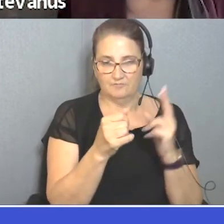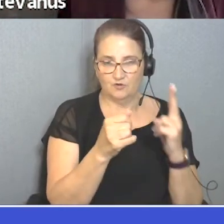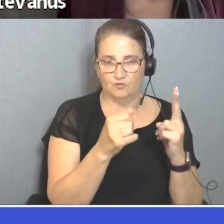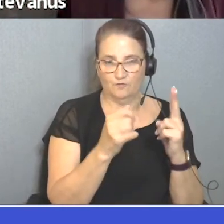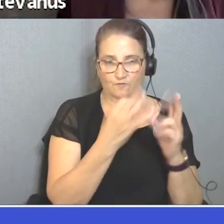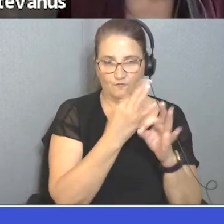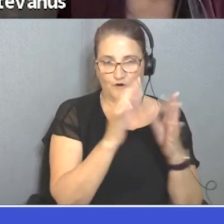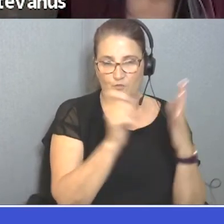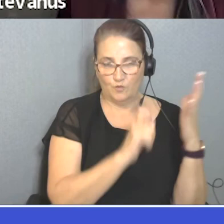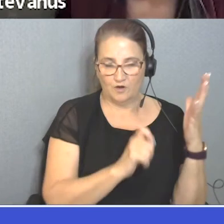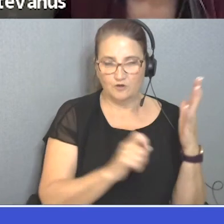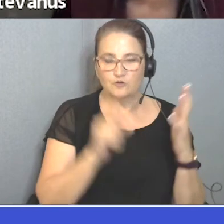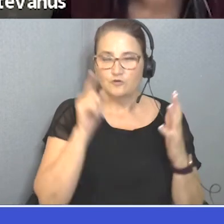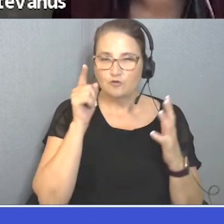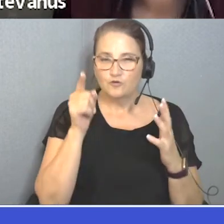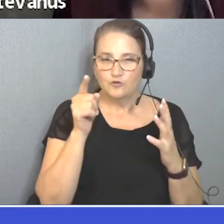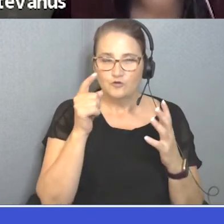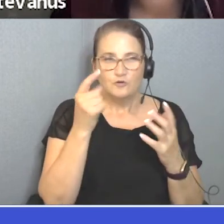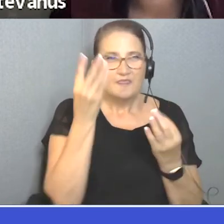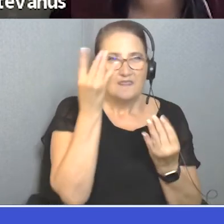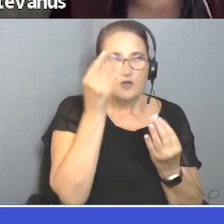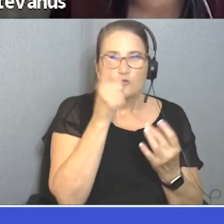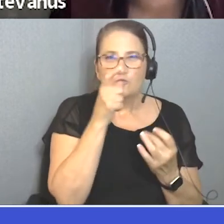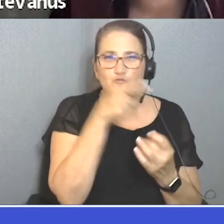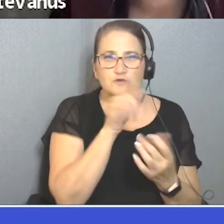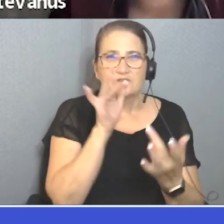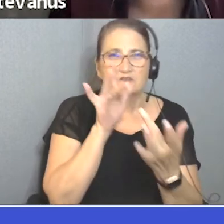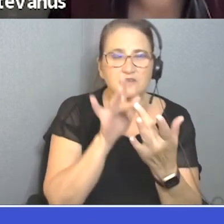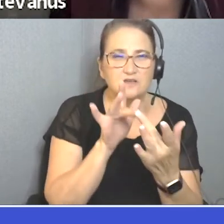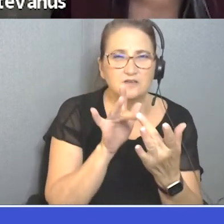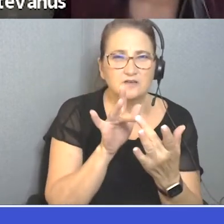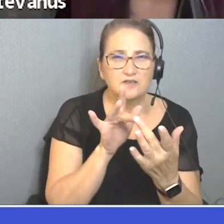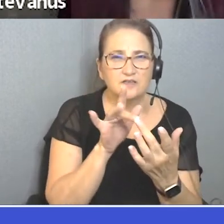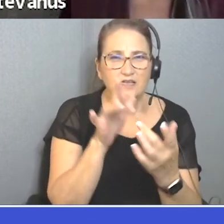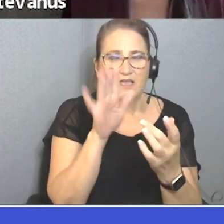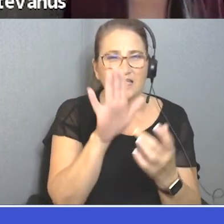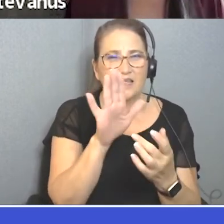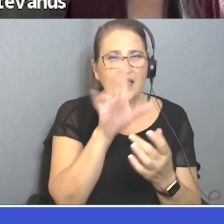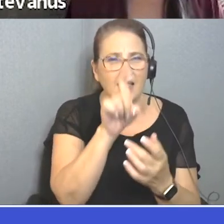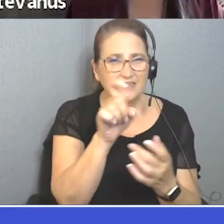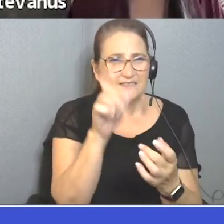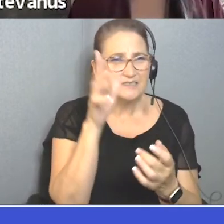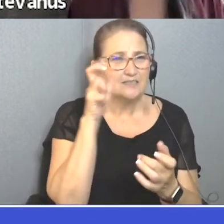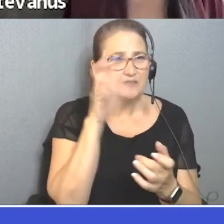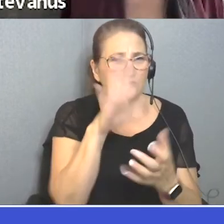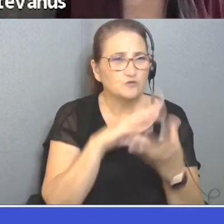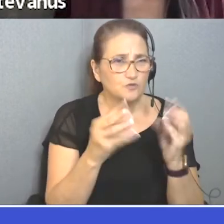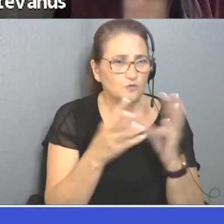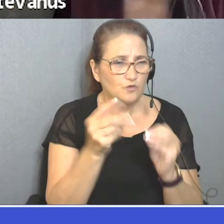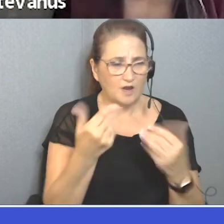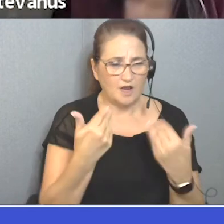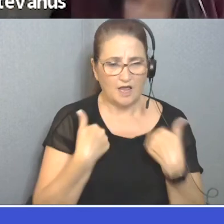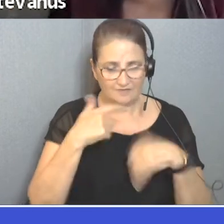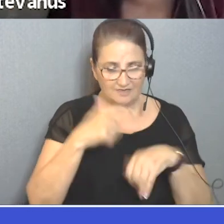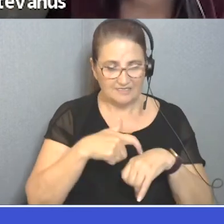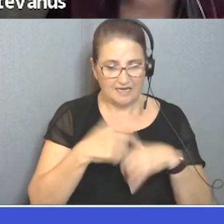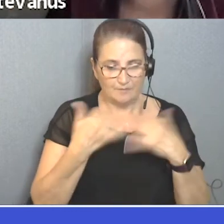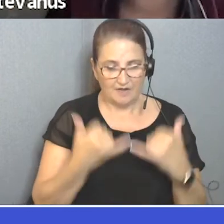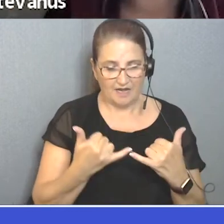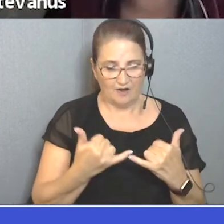last two free writes, consider who you could reach out to, and listen to their story. You have time between now